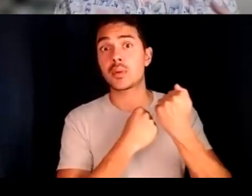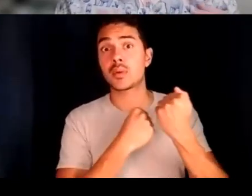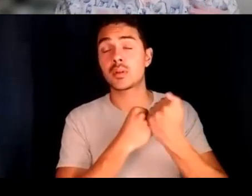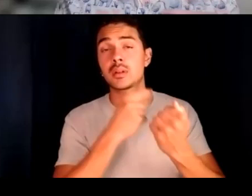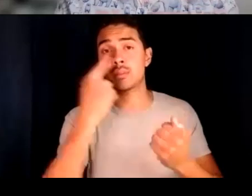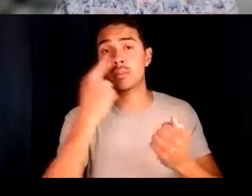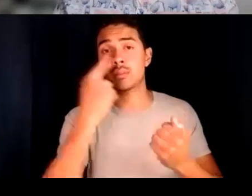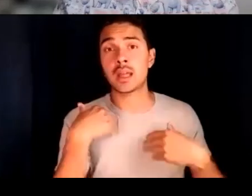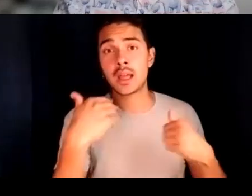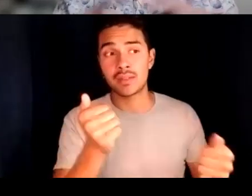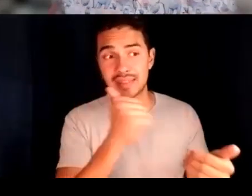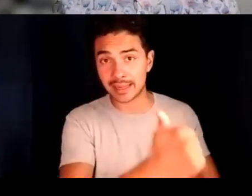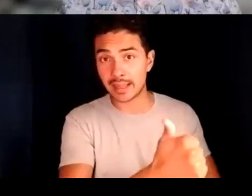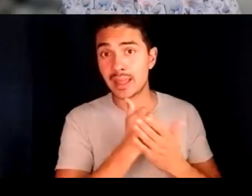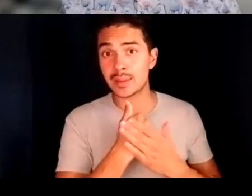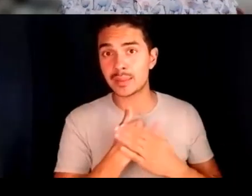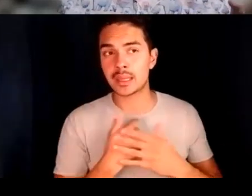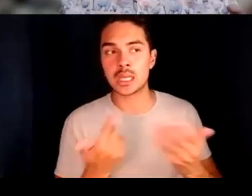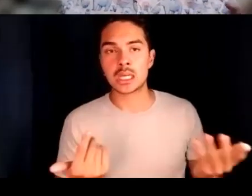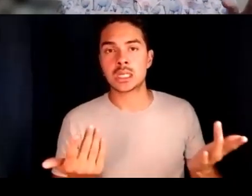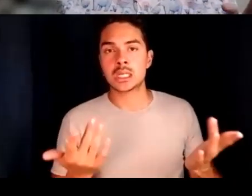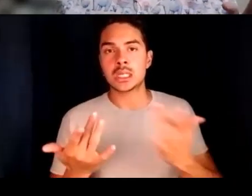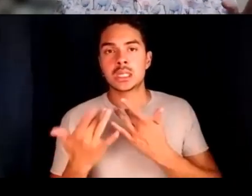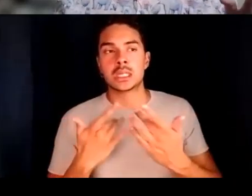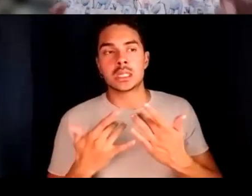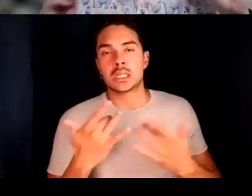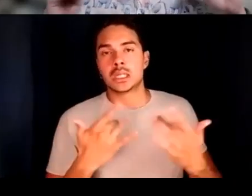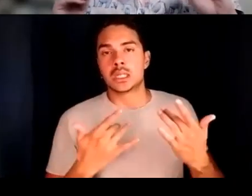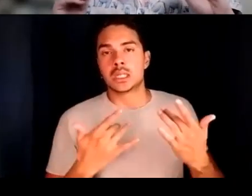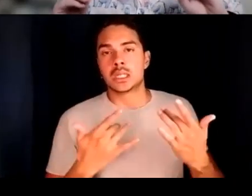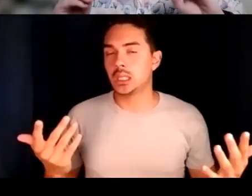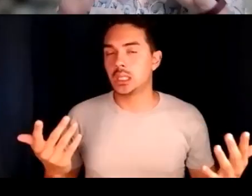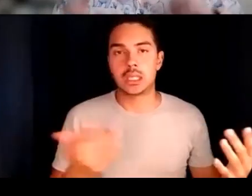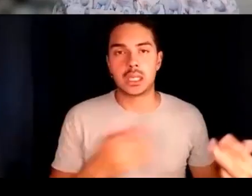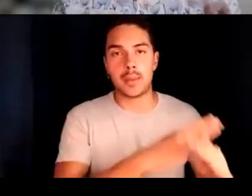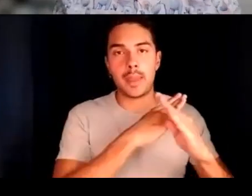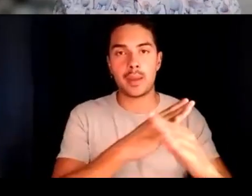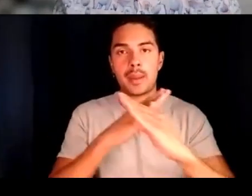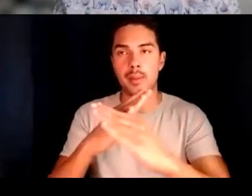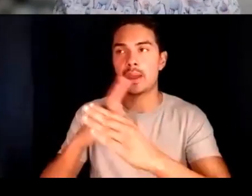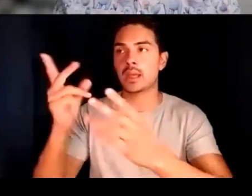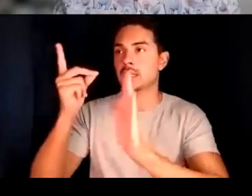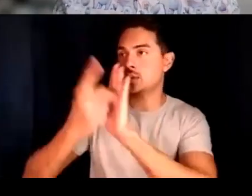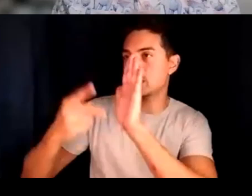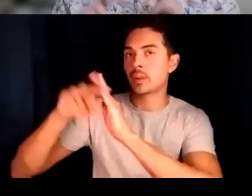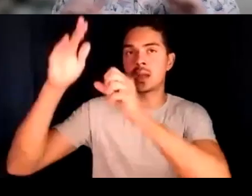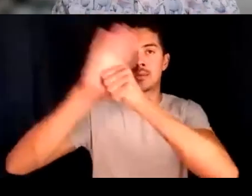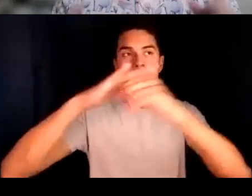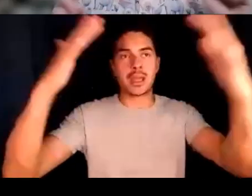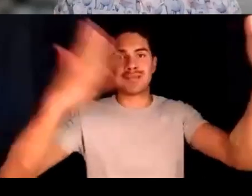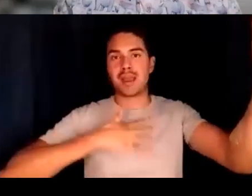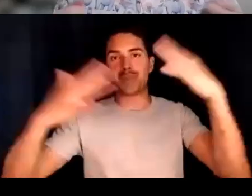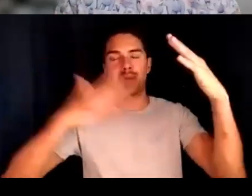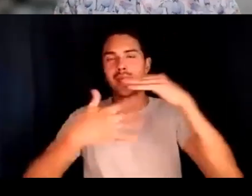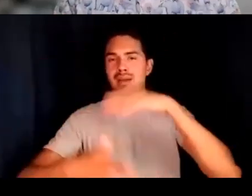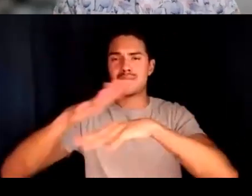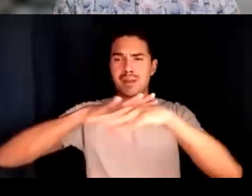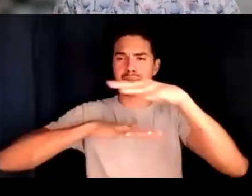So, you know, overall we just realized that living in a world that doesn't value your existence